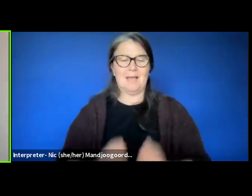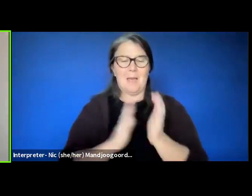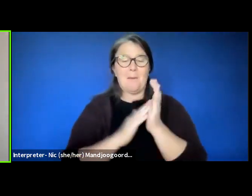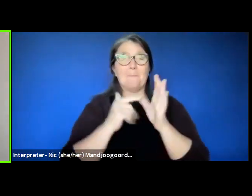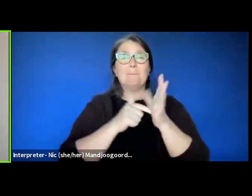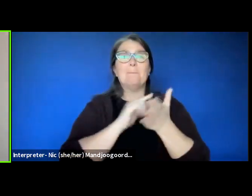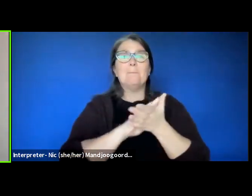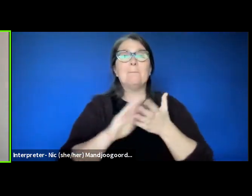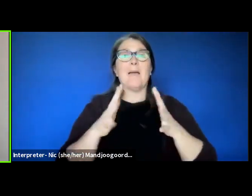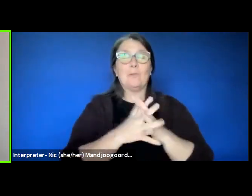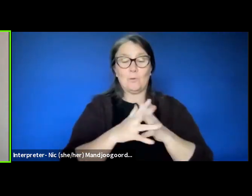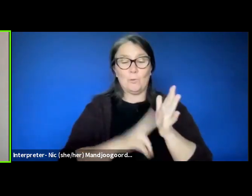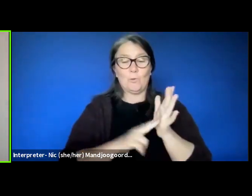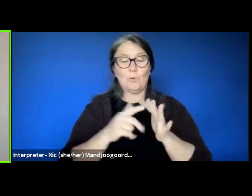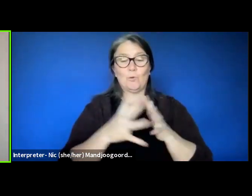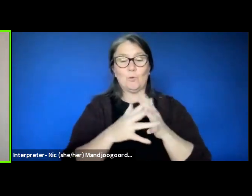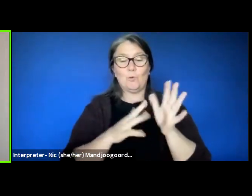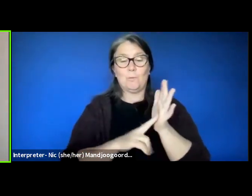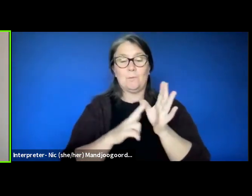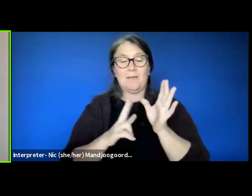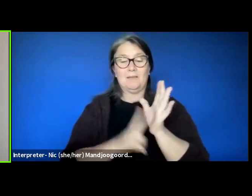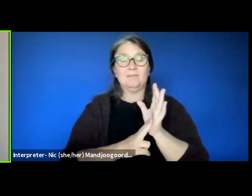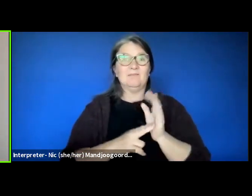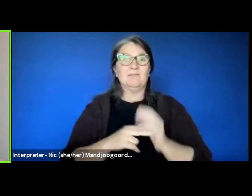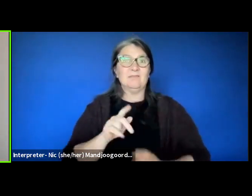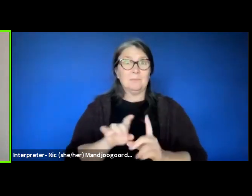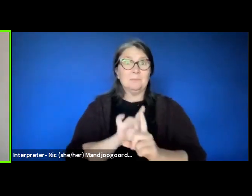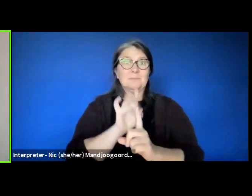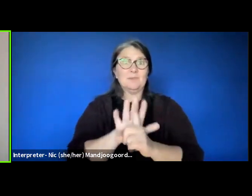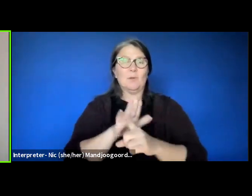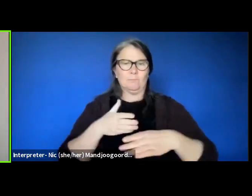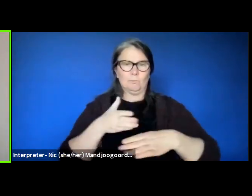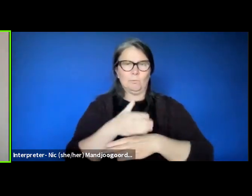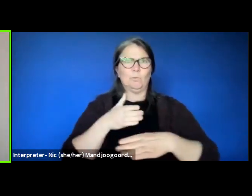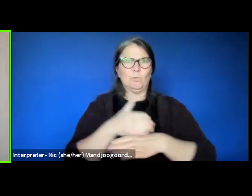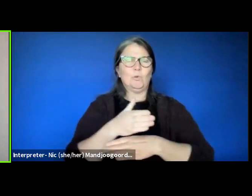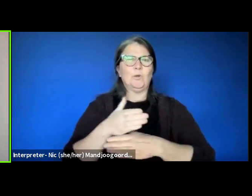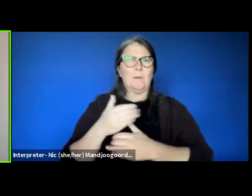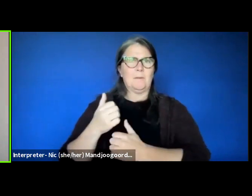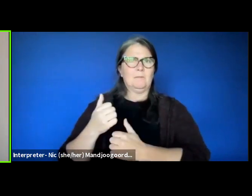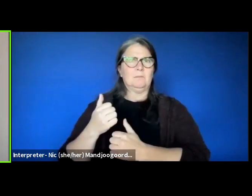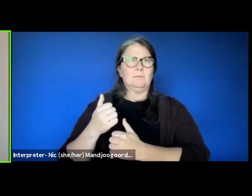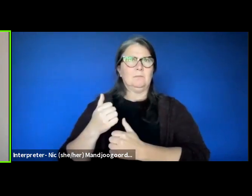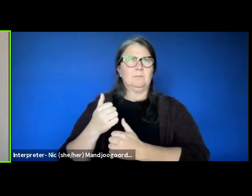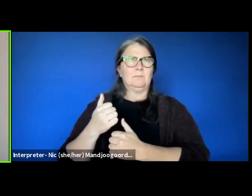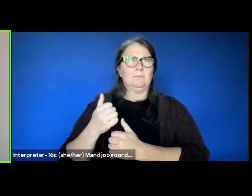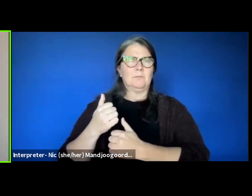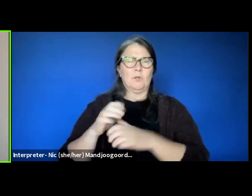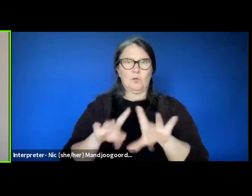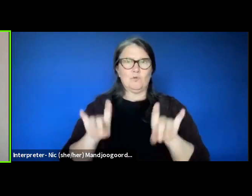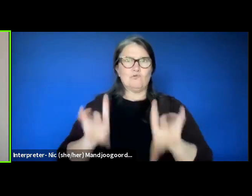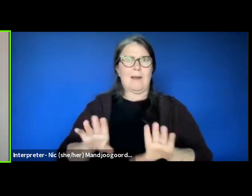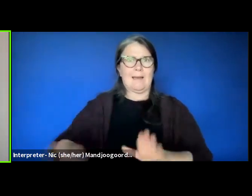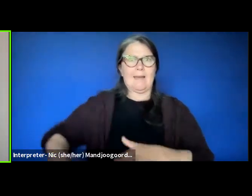night not Matthew Newman human, Lieutenant Matthew human, isn't it Matthew human is an accomplished maritime warfare officer.